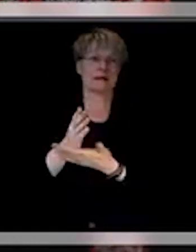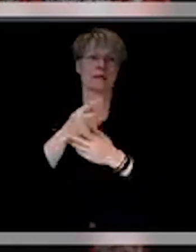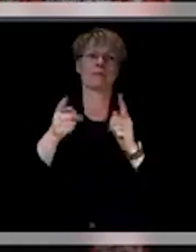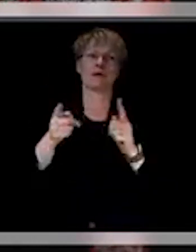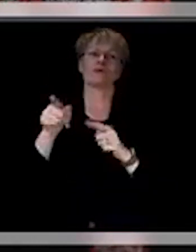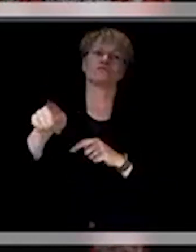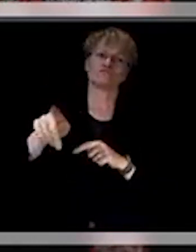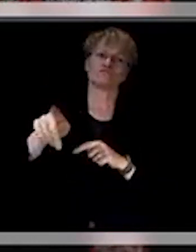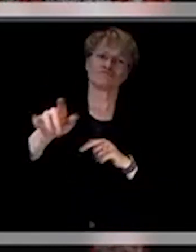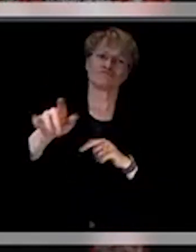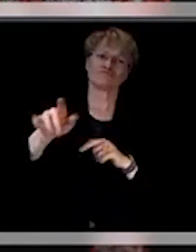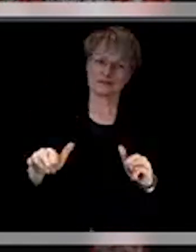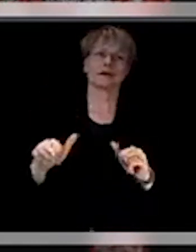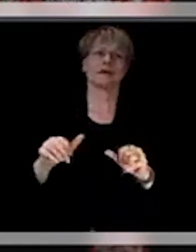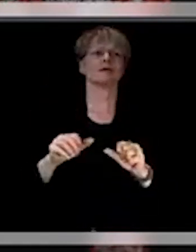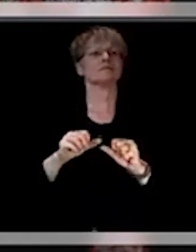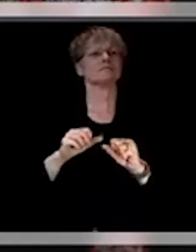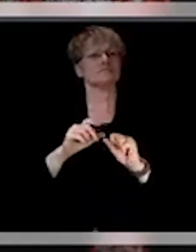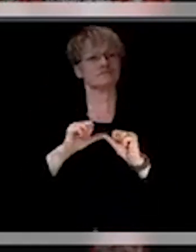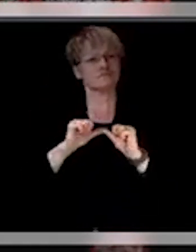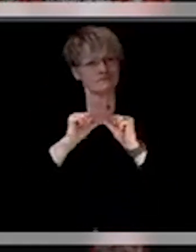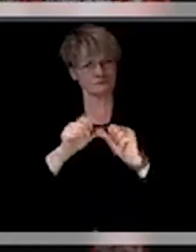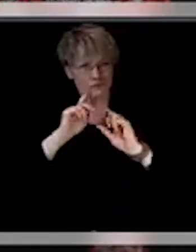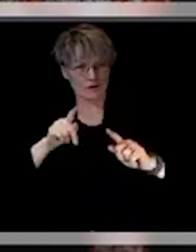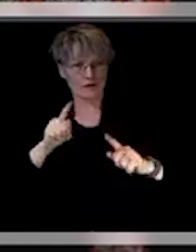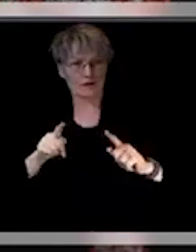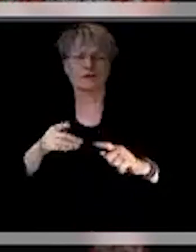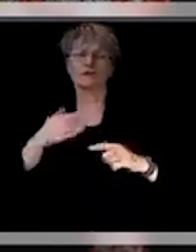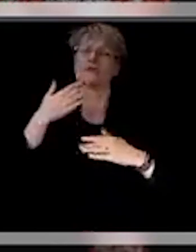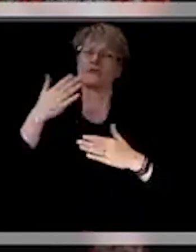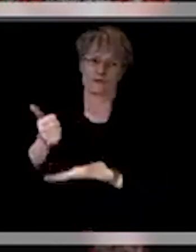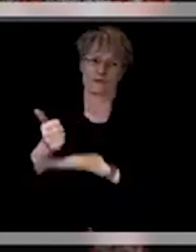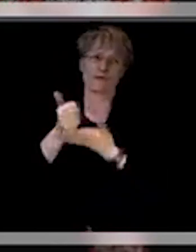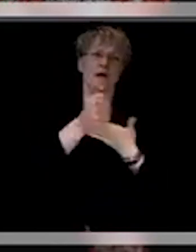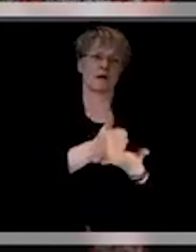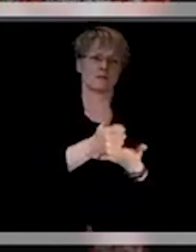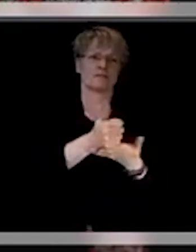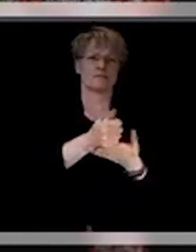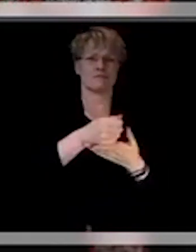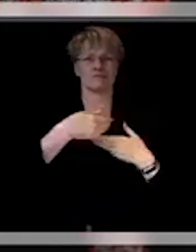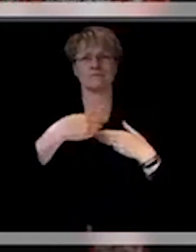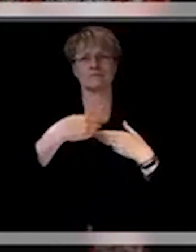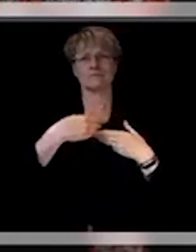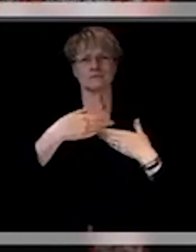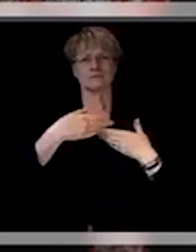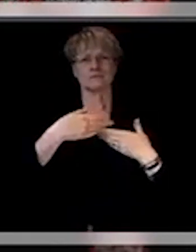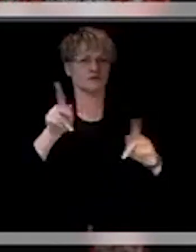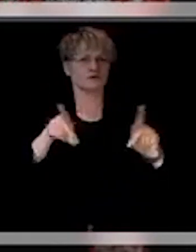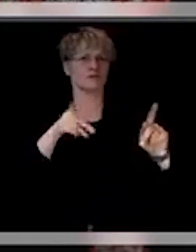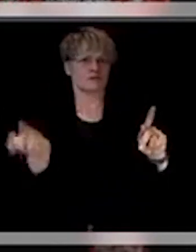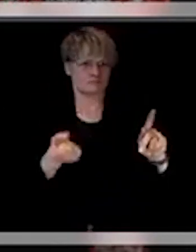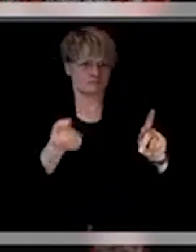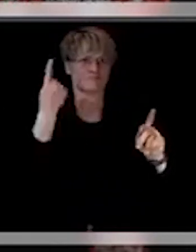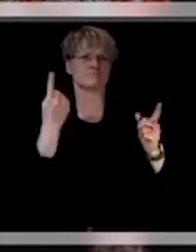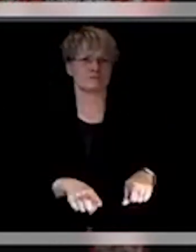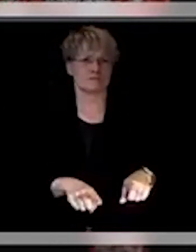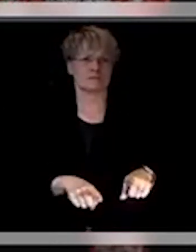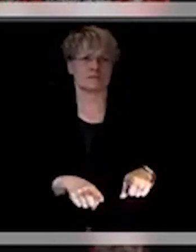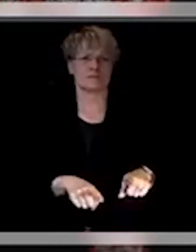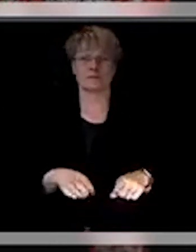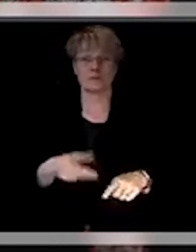that some of our public can be heard and answered. We will see you all again next Wednesday at